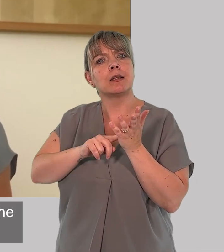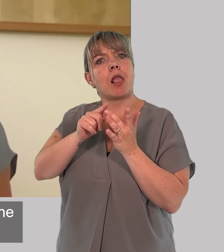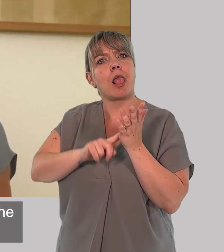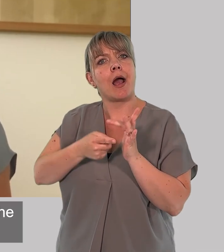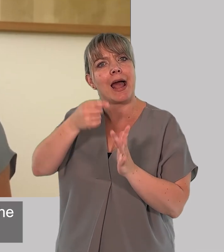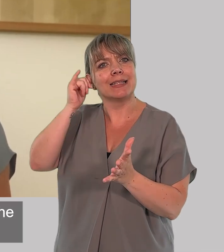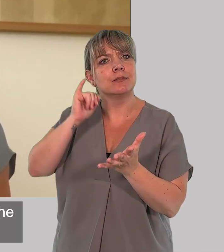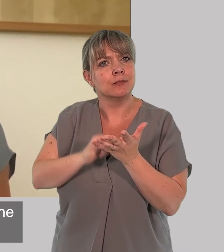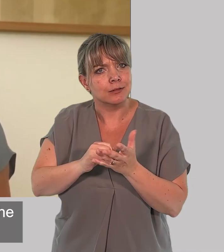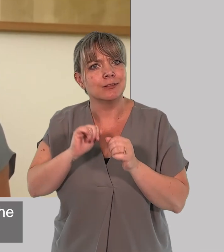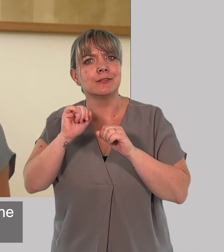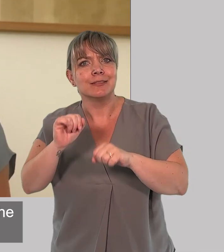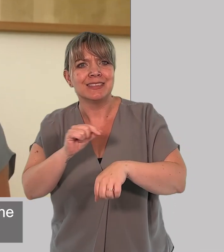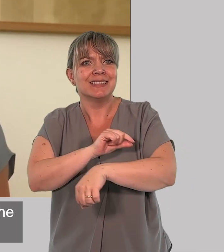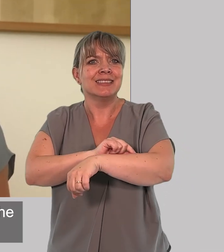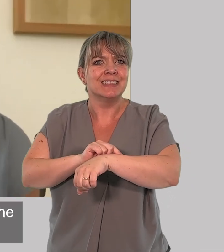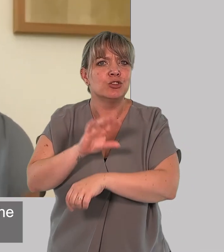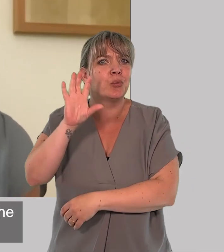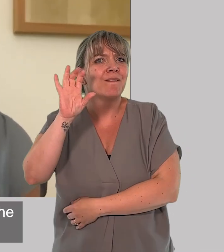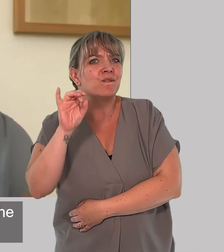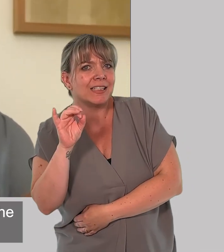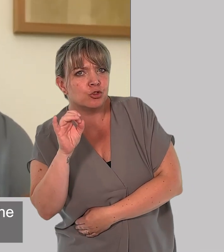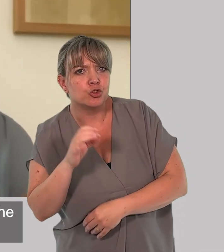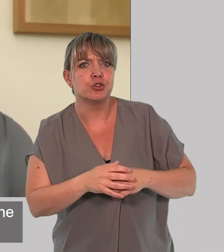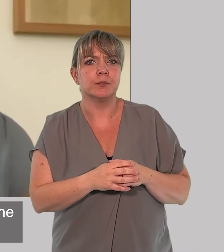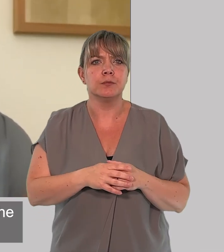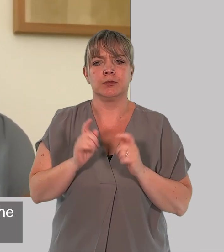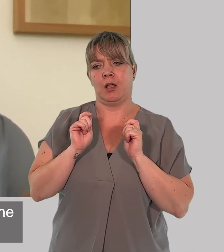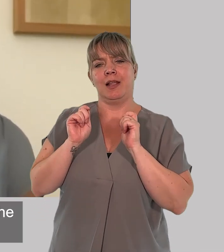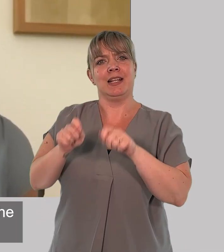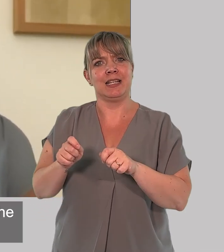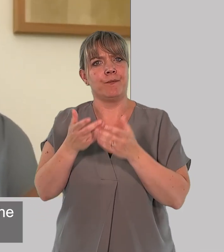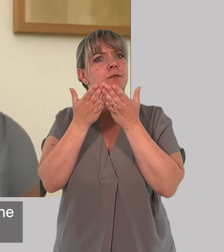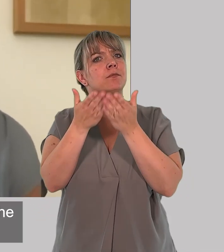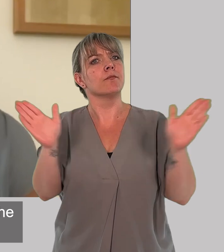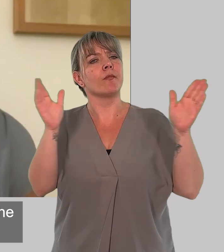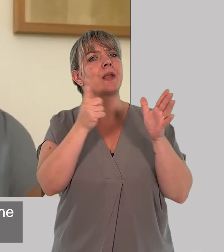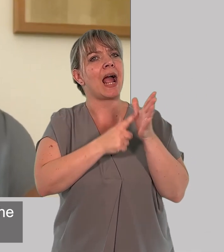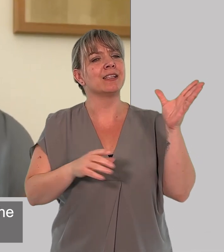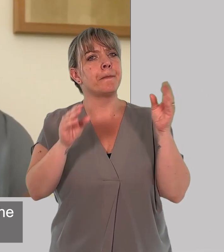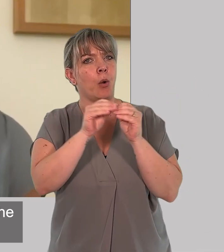I was taken in for emergency surgery. That's when the surgeons discovered that I had an 18cm abscess